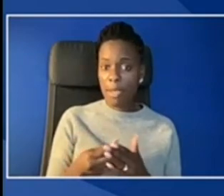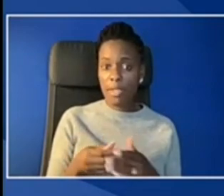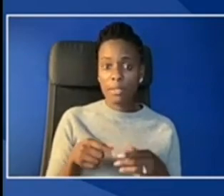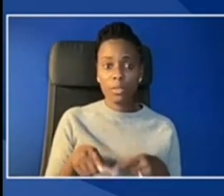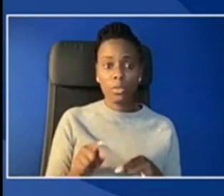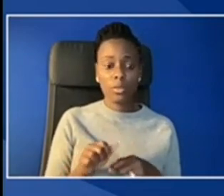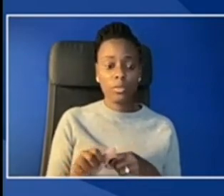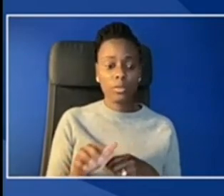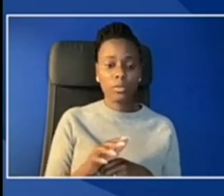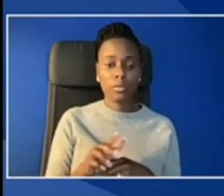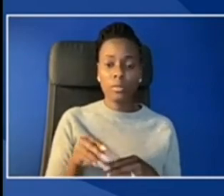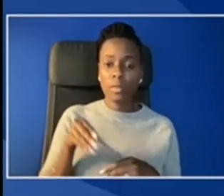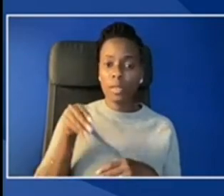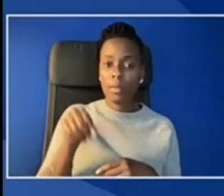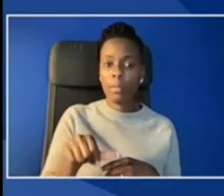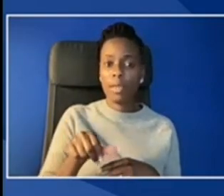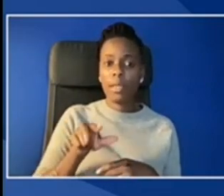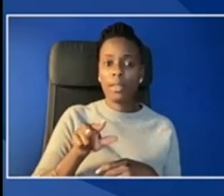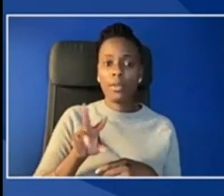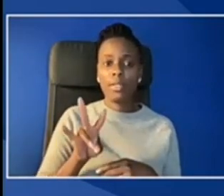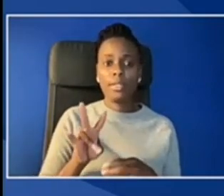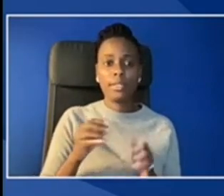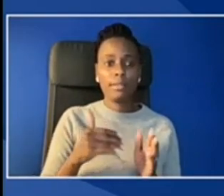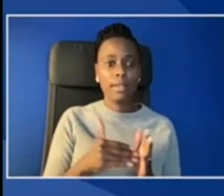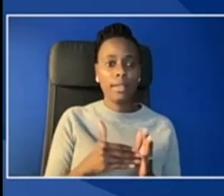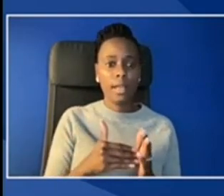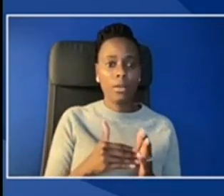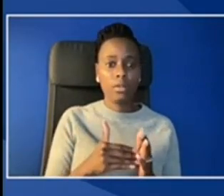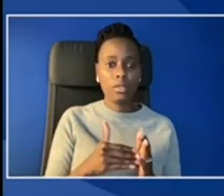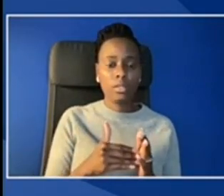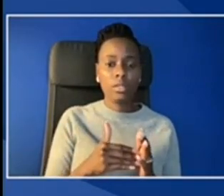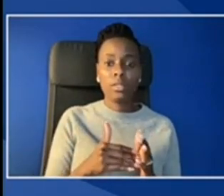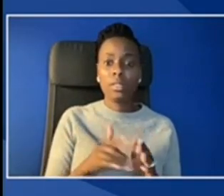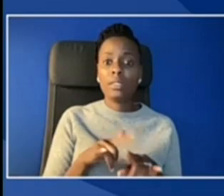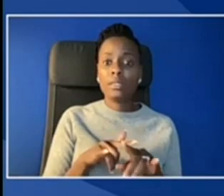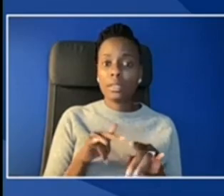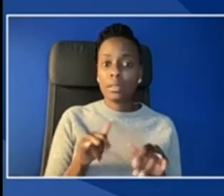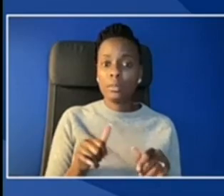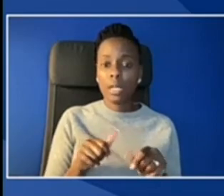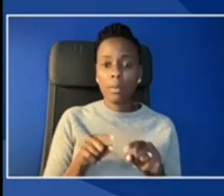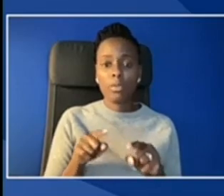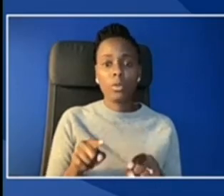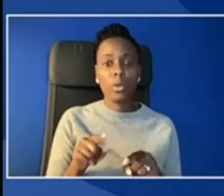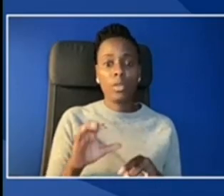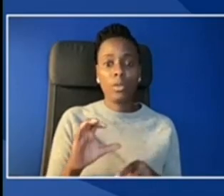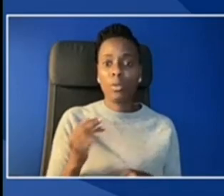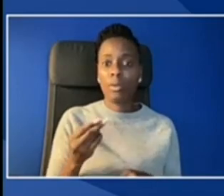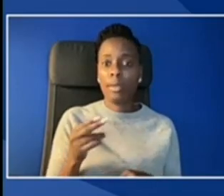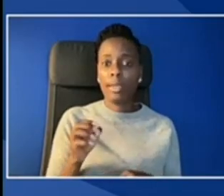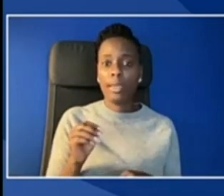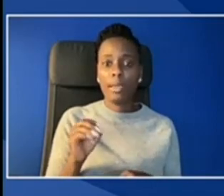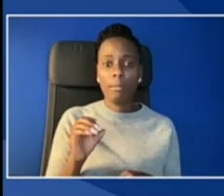back 37,000 while I was also undergoing chemo and radiation for breast cancer.